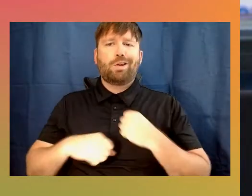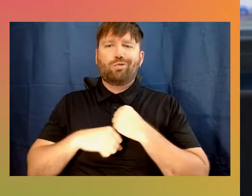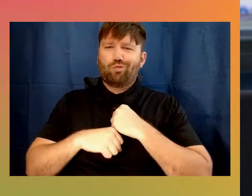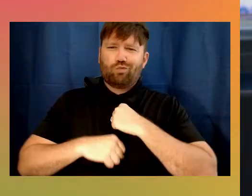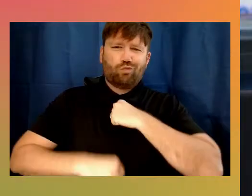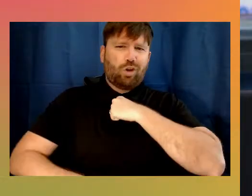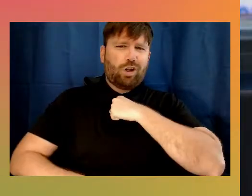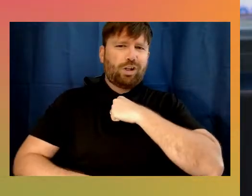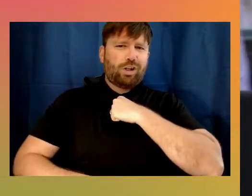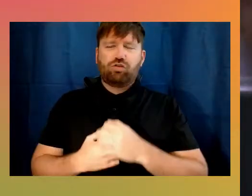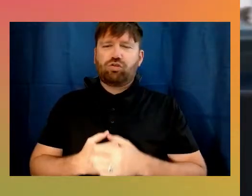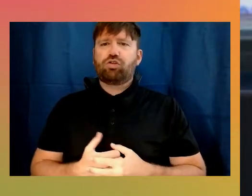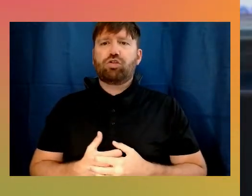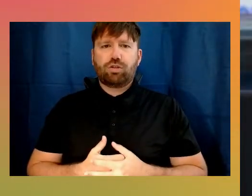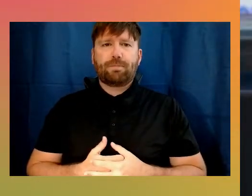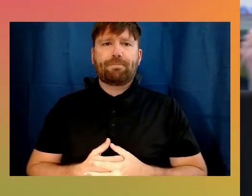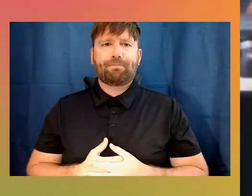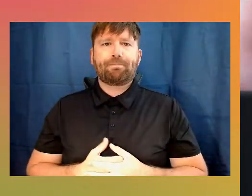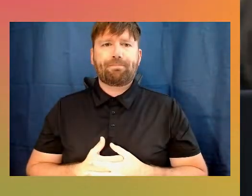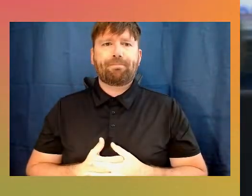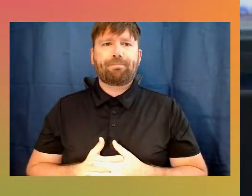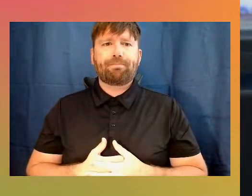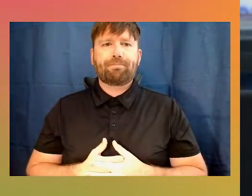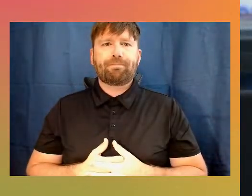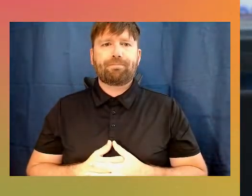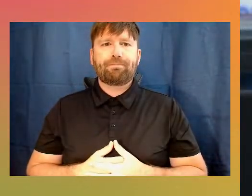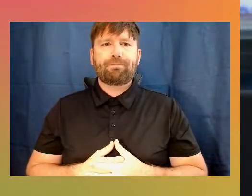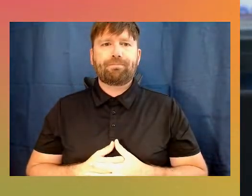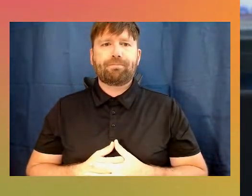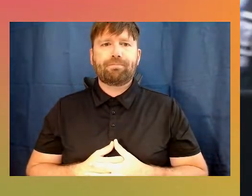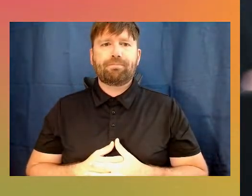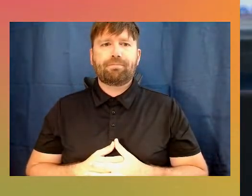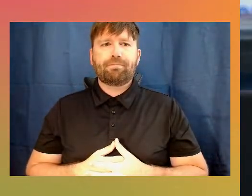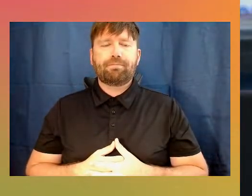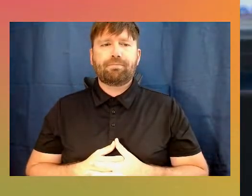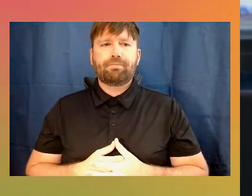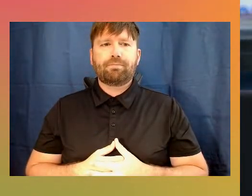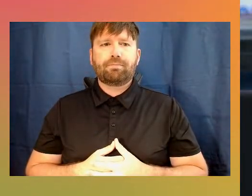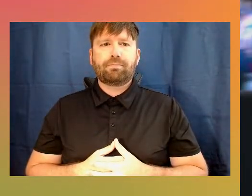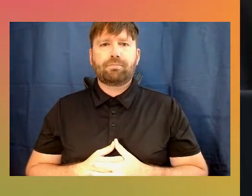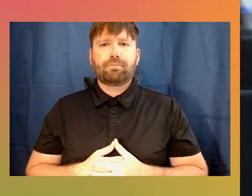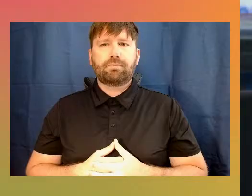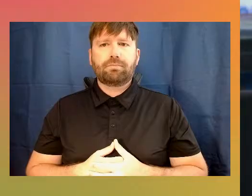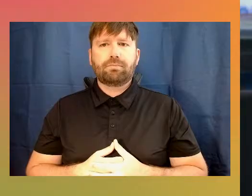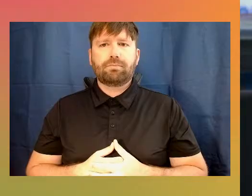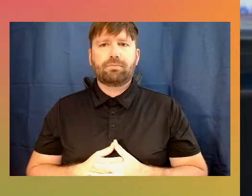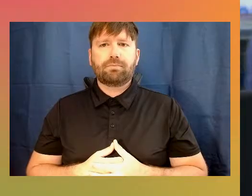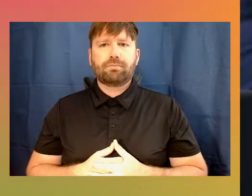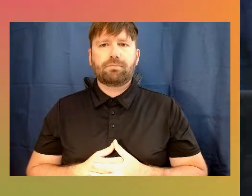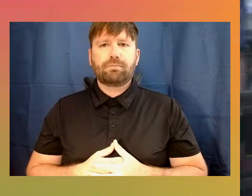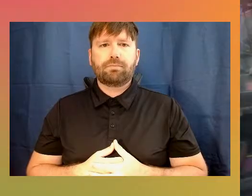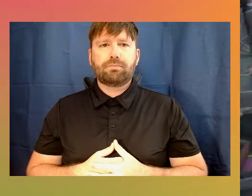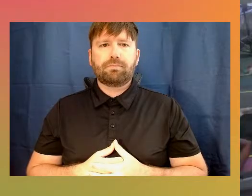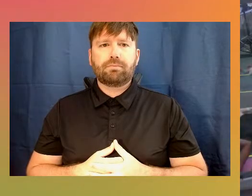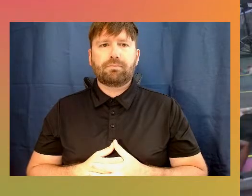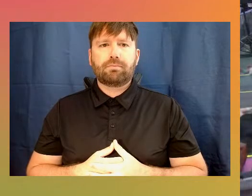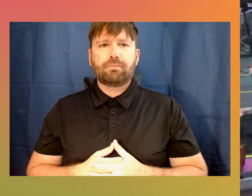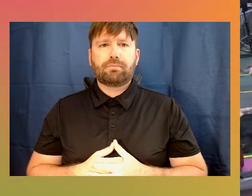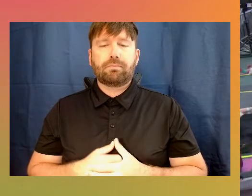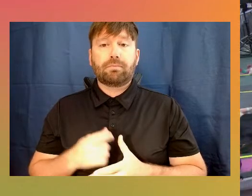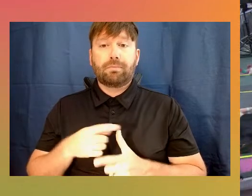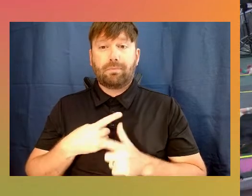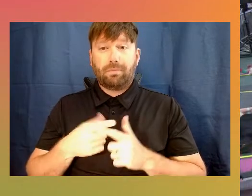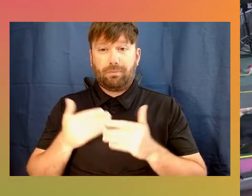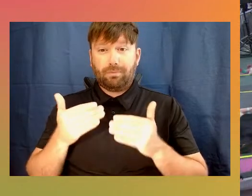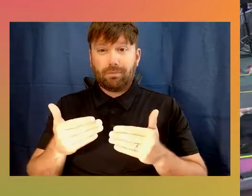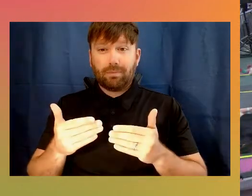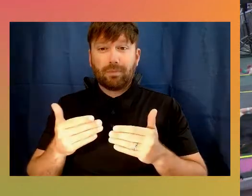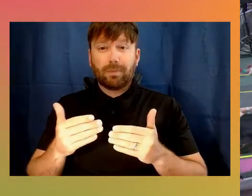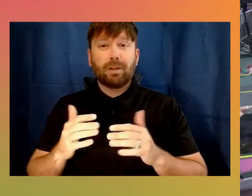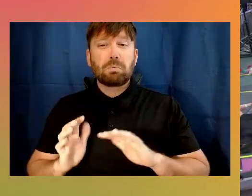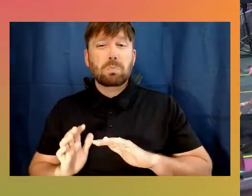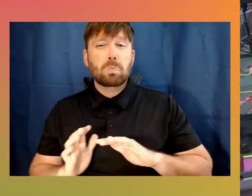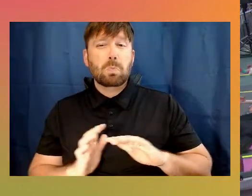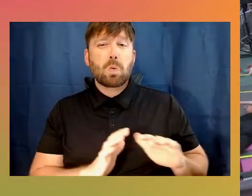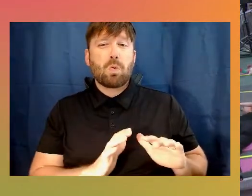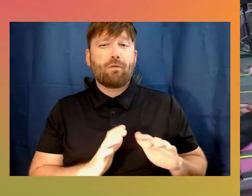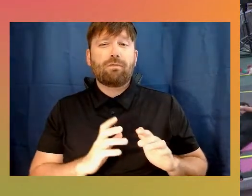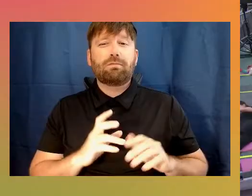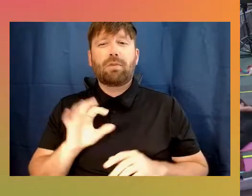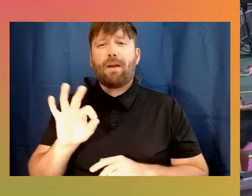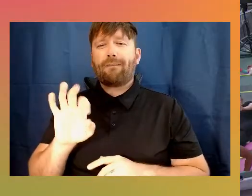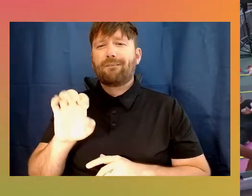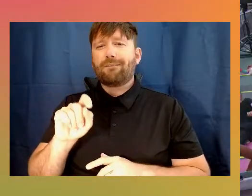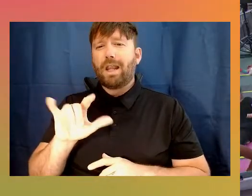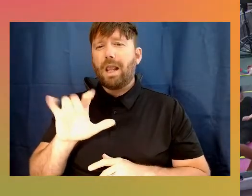TAKING A FULL BODY STRETCH HERE.